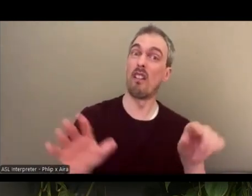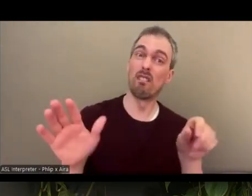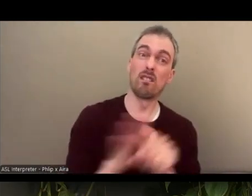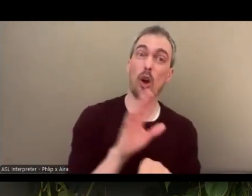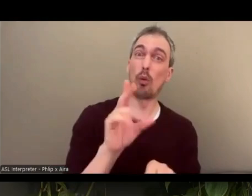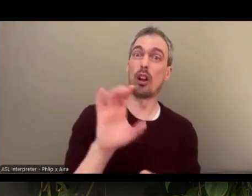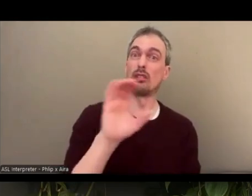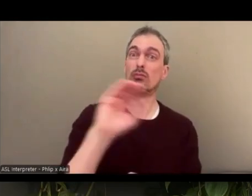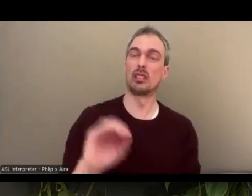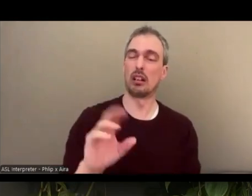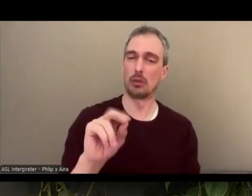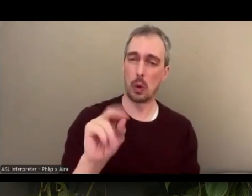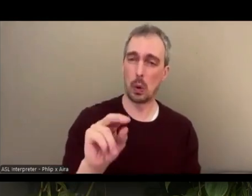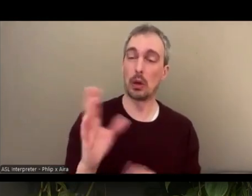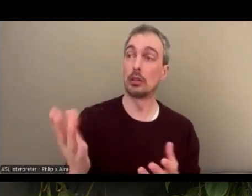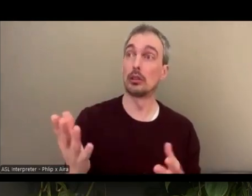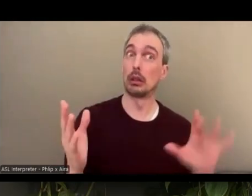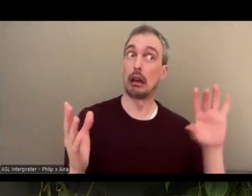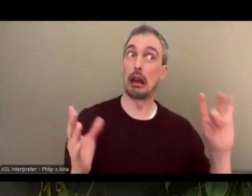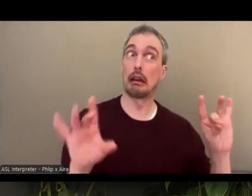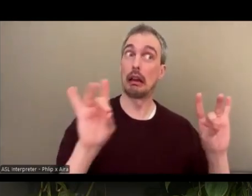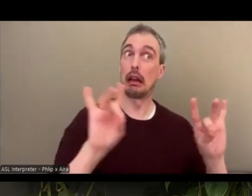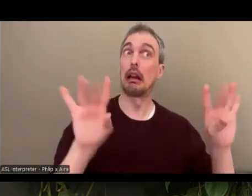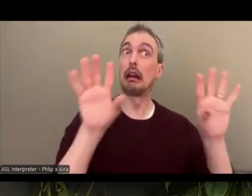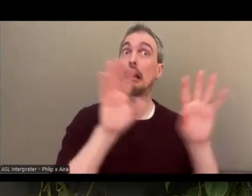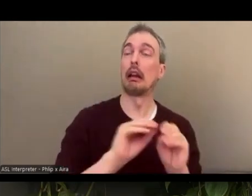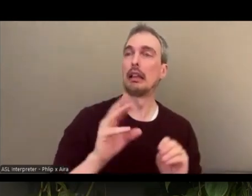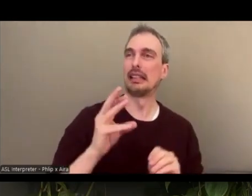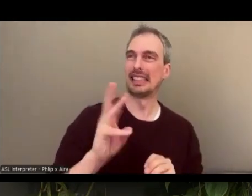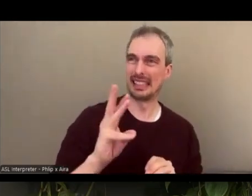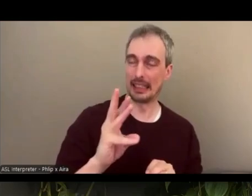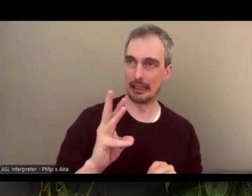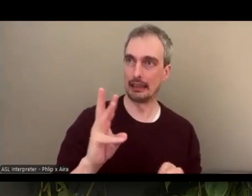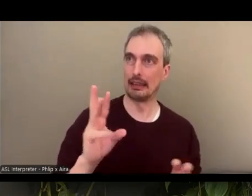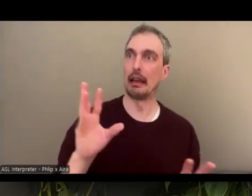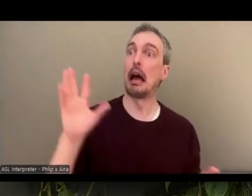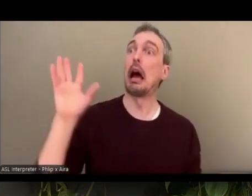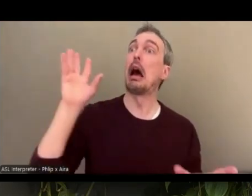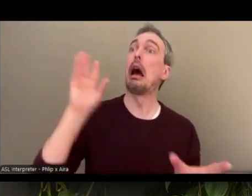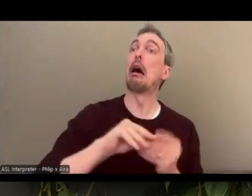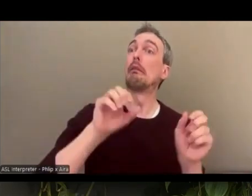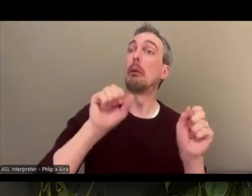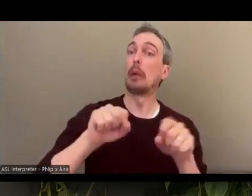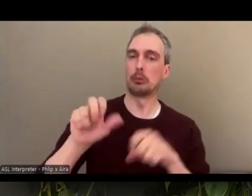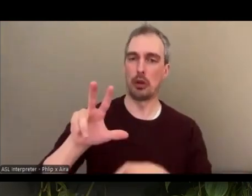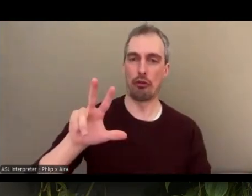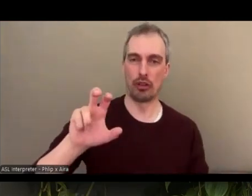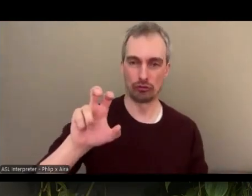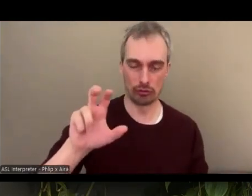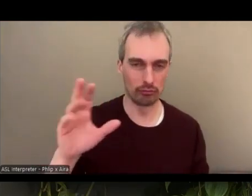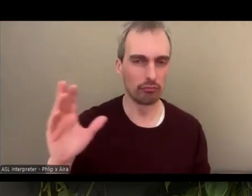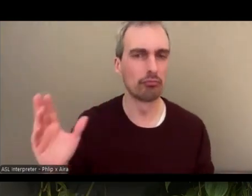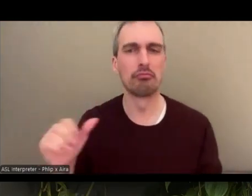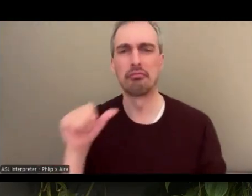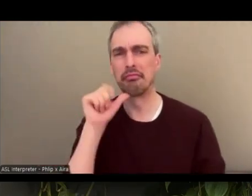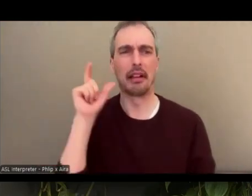We're up to 16 out of a possible 300 points. Doesn't sound too good just yet. But it will get better, I promise.